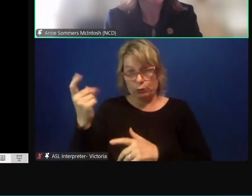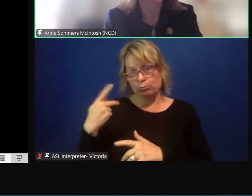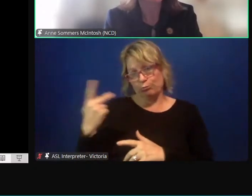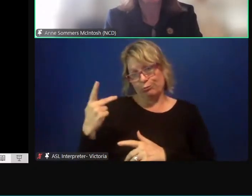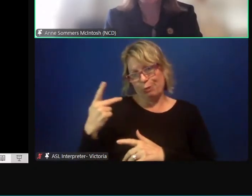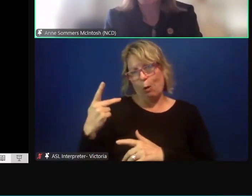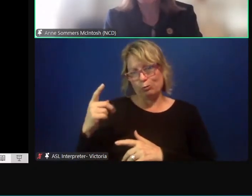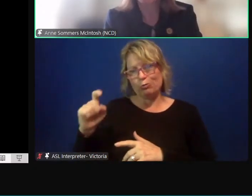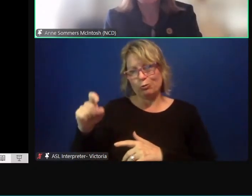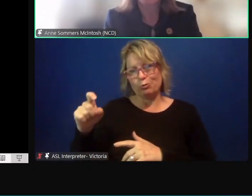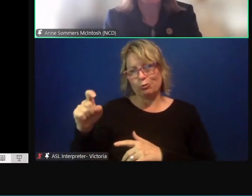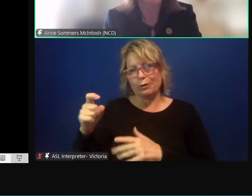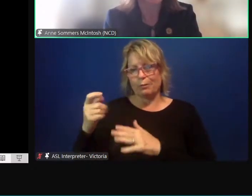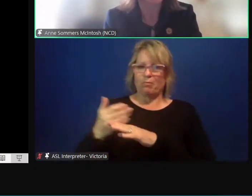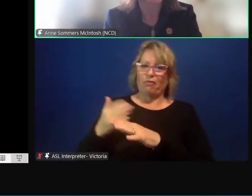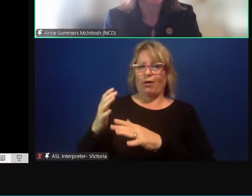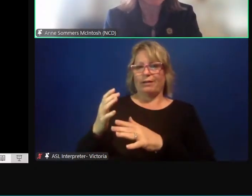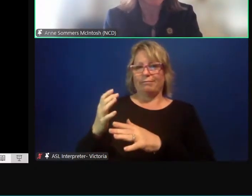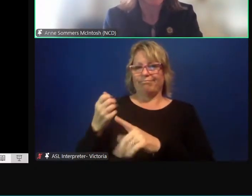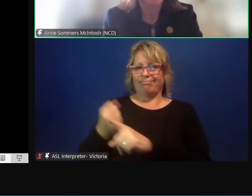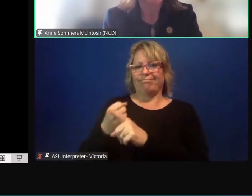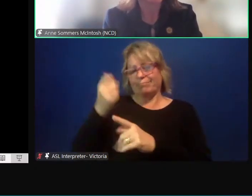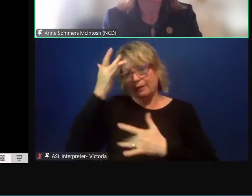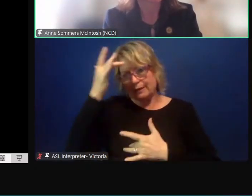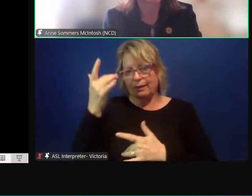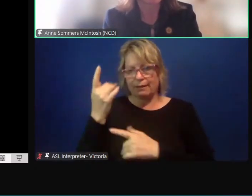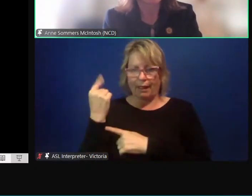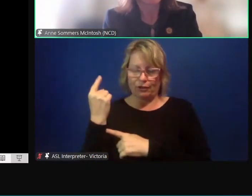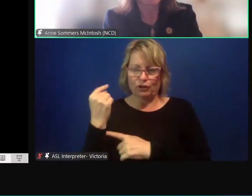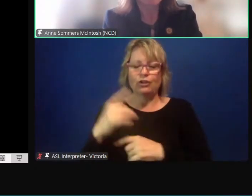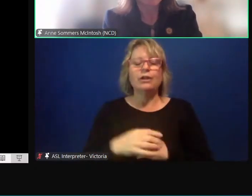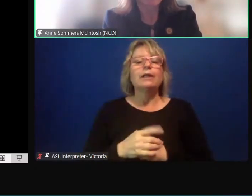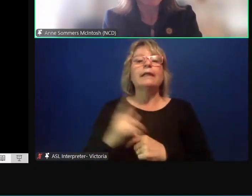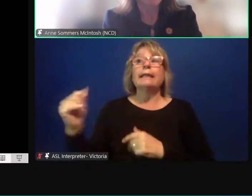at just before he got sick last year. And he had sent me his latest updates